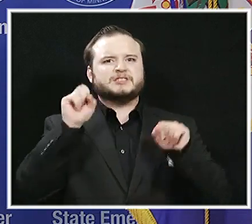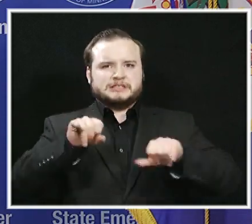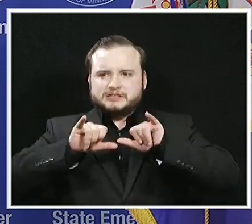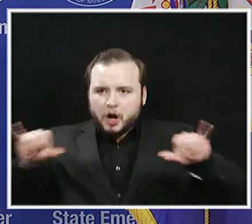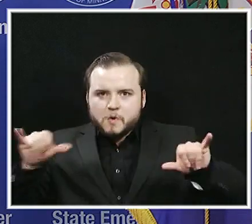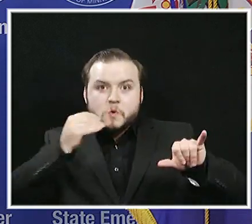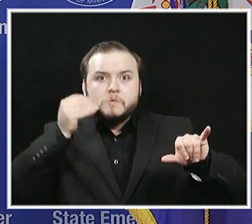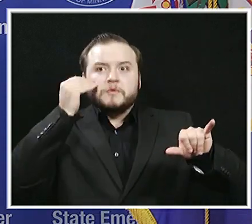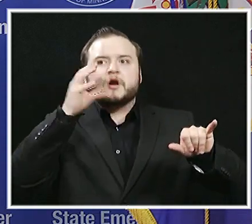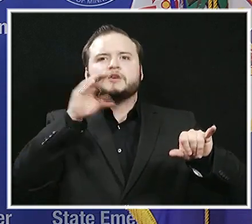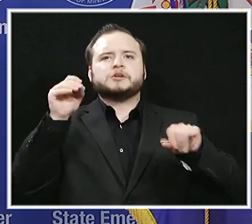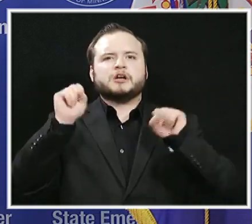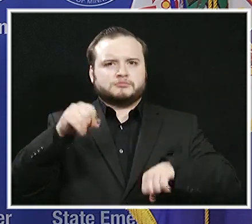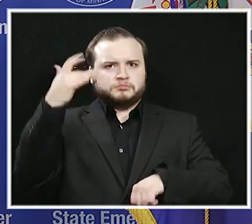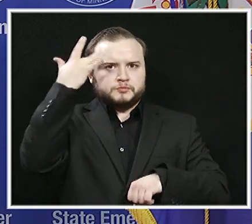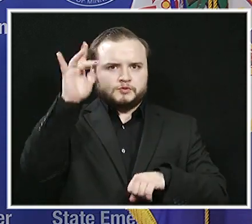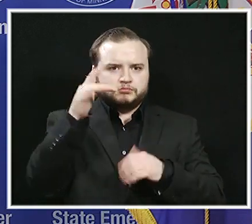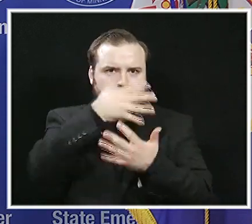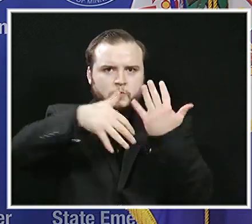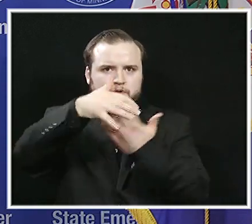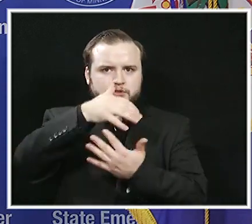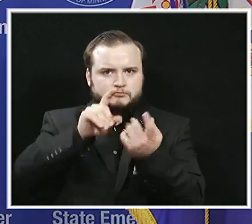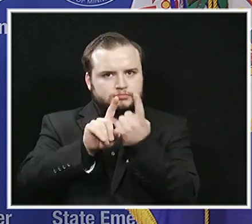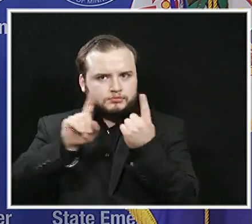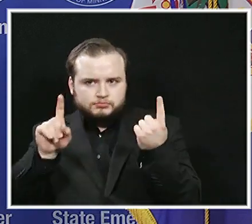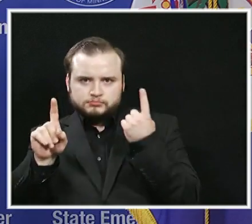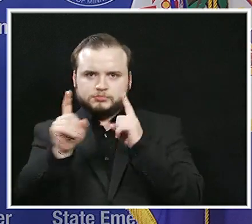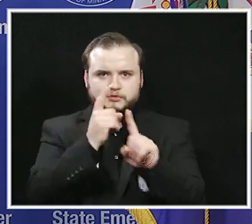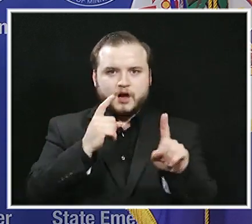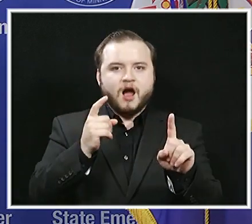we can social distance and flatten as much as anything else. That is not because we have stay